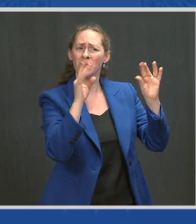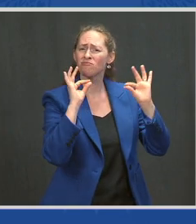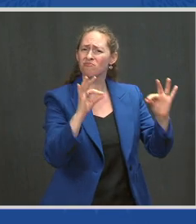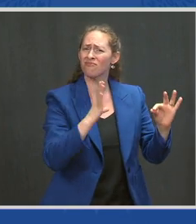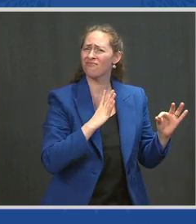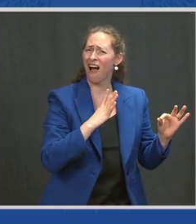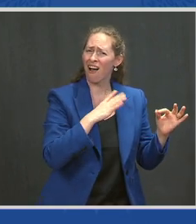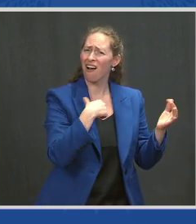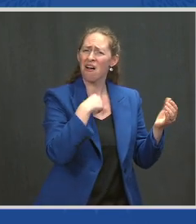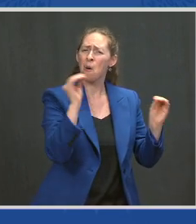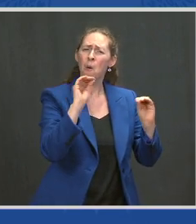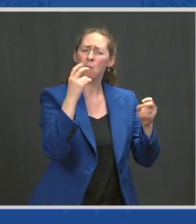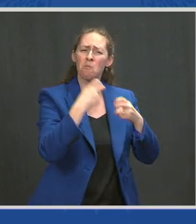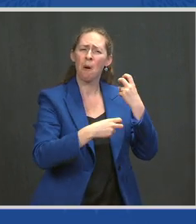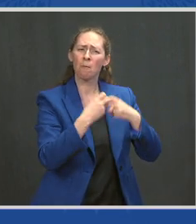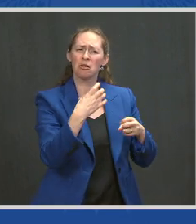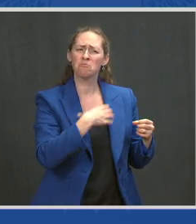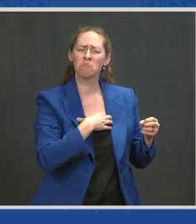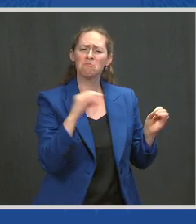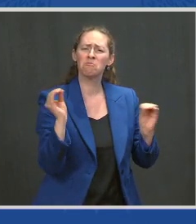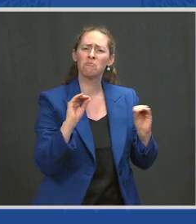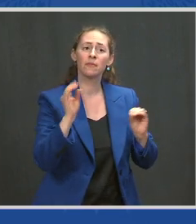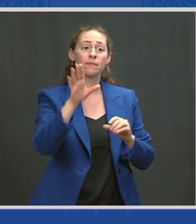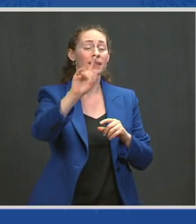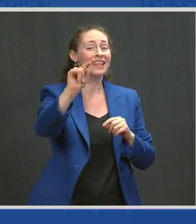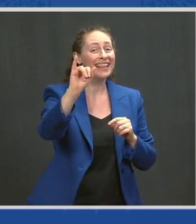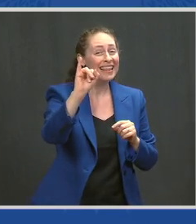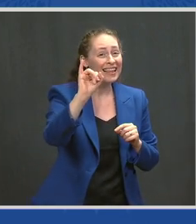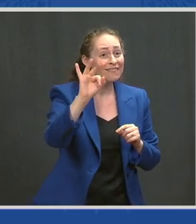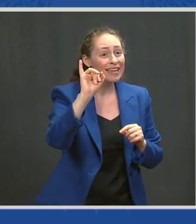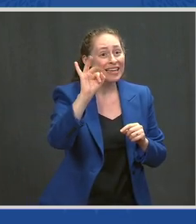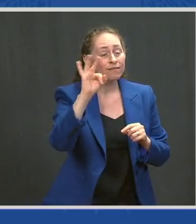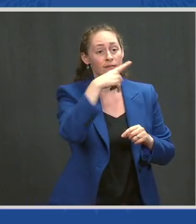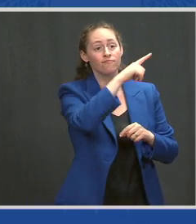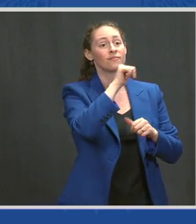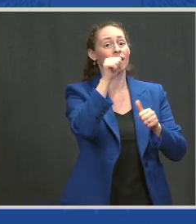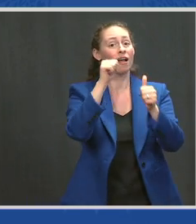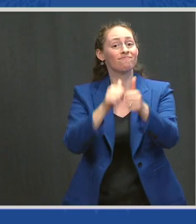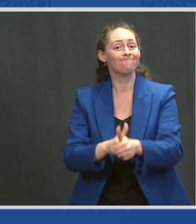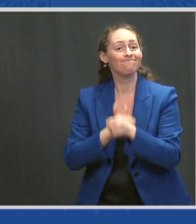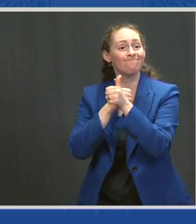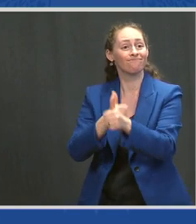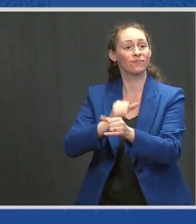But if they do not act according to international norms, then guess what?